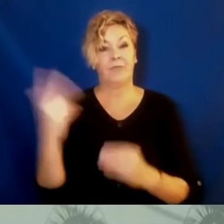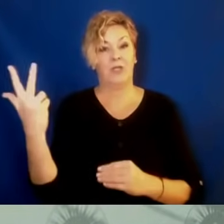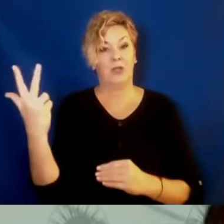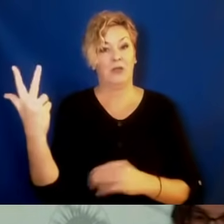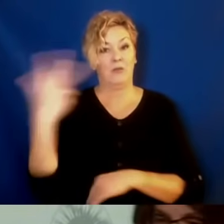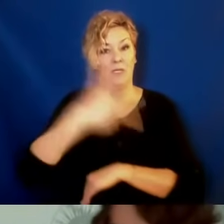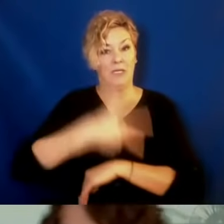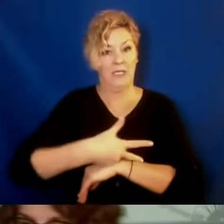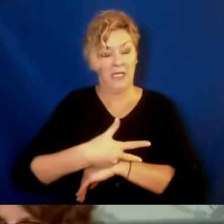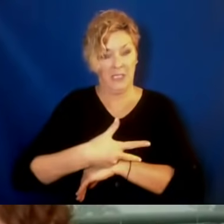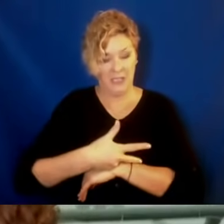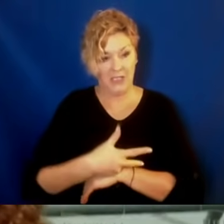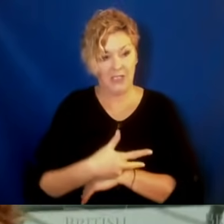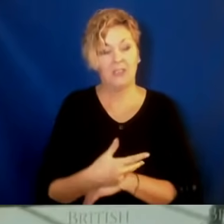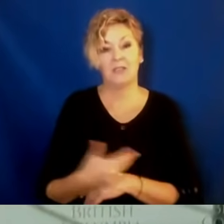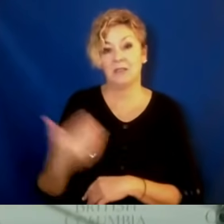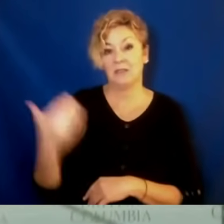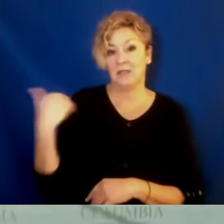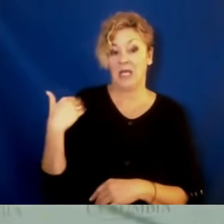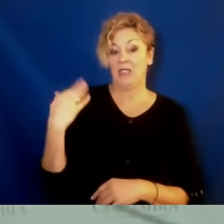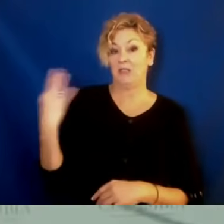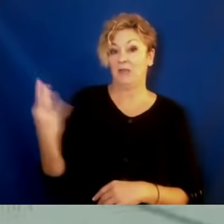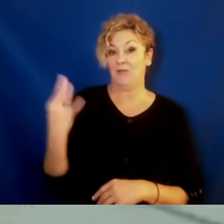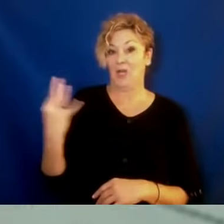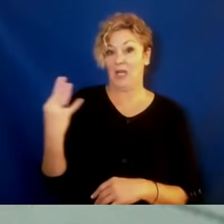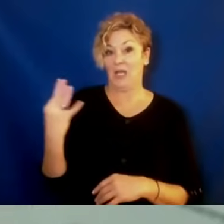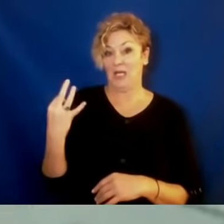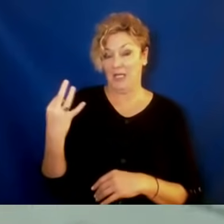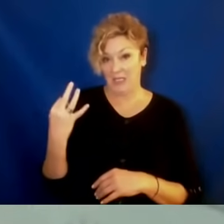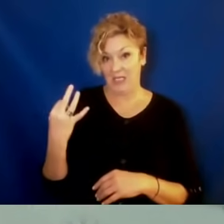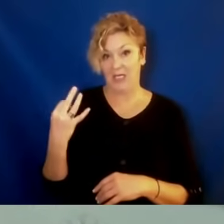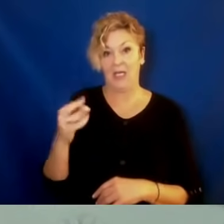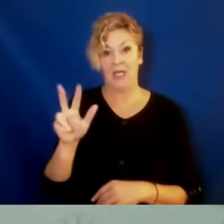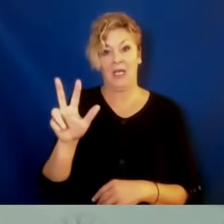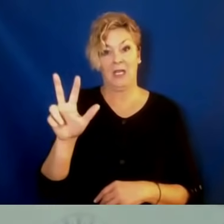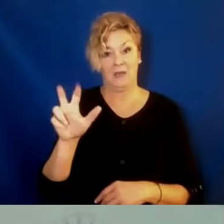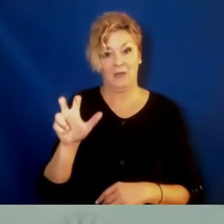And so, with that, it is my honour to introduce Dr. Gustus in.on.